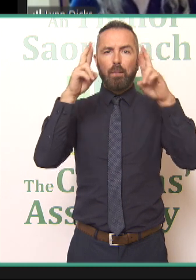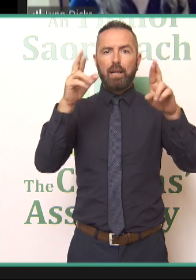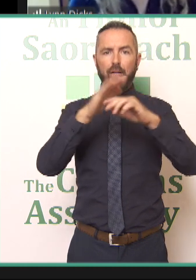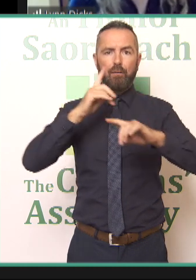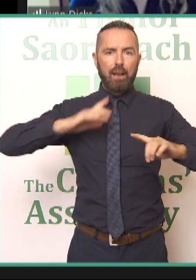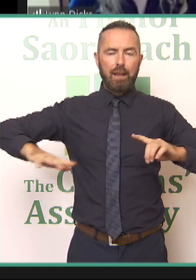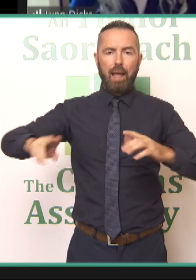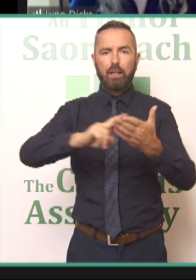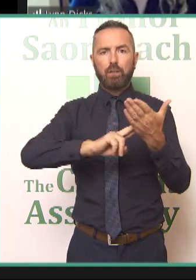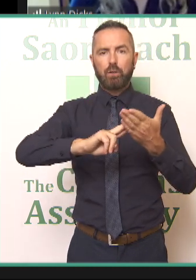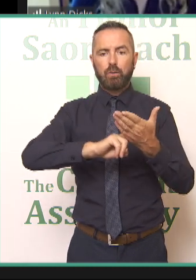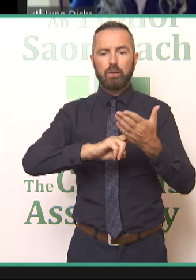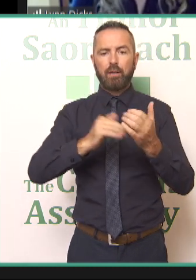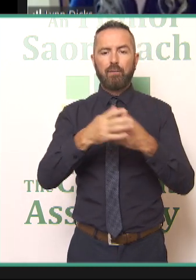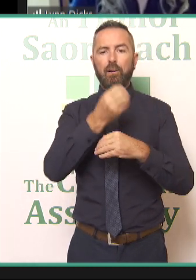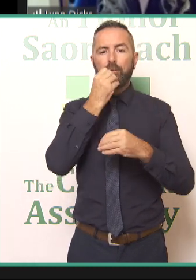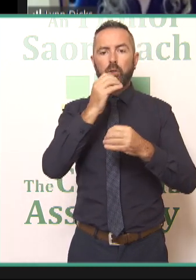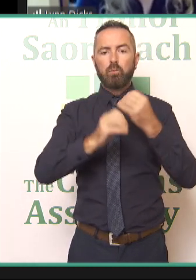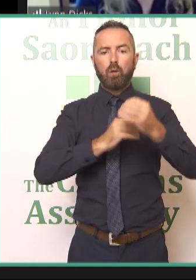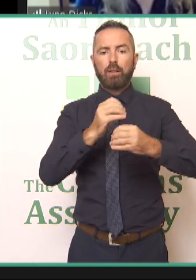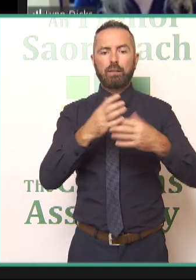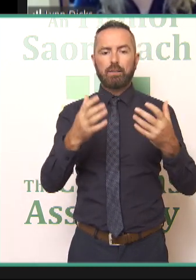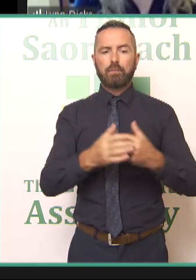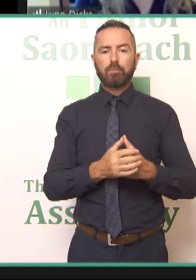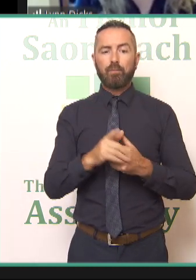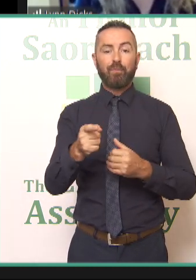and this is something that's being used a lot to understand the sustainability of different foods